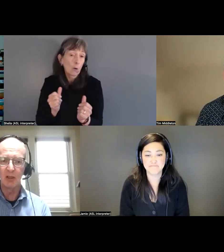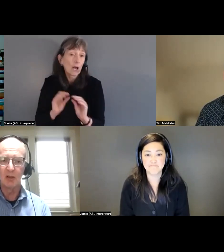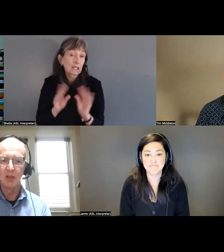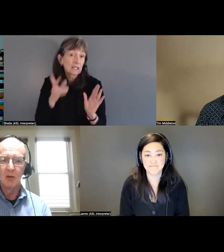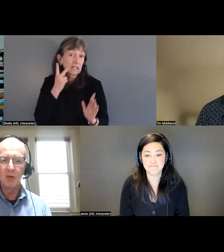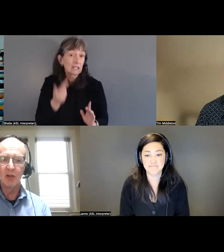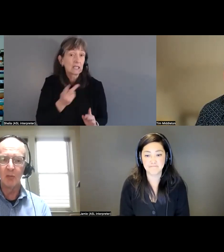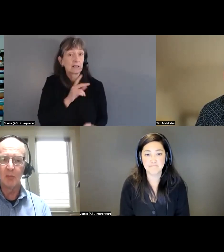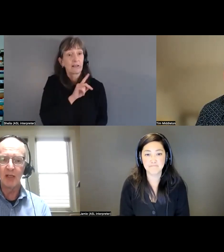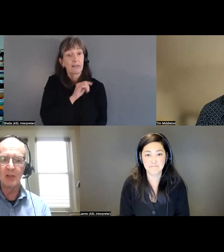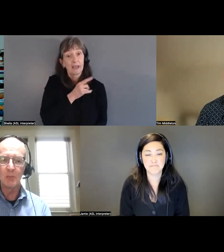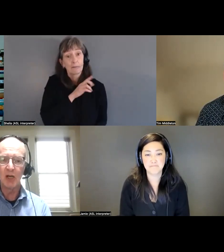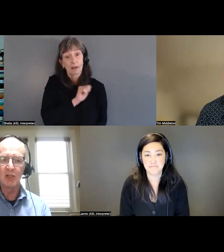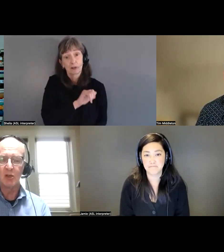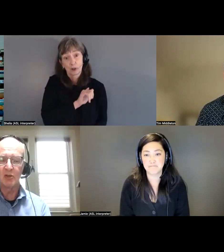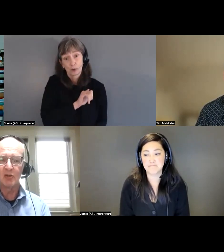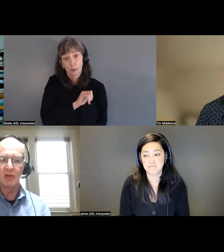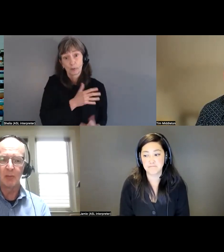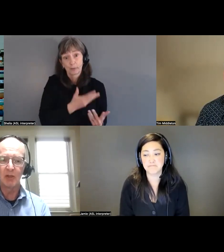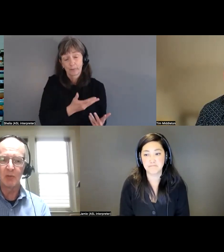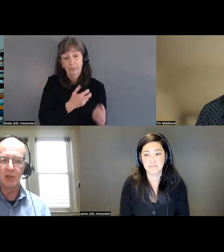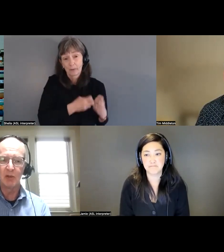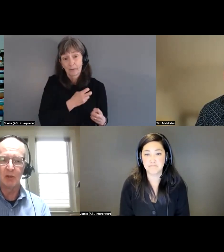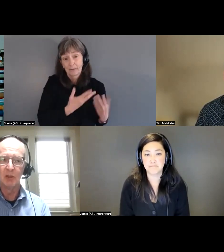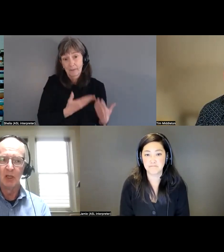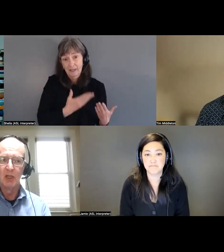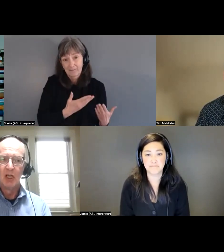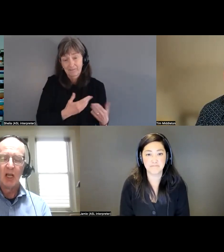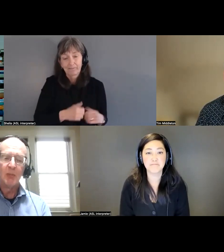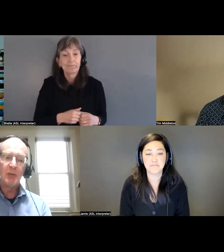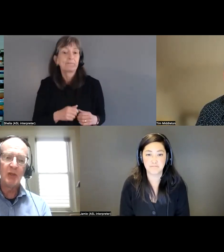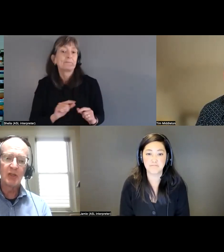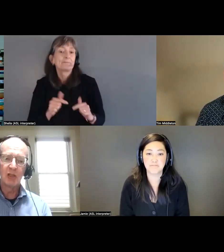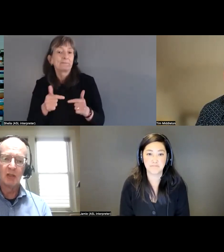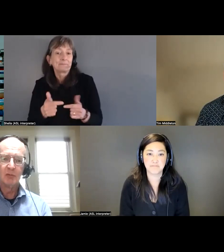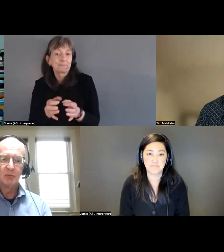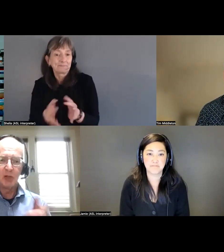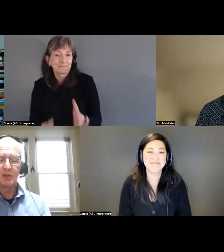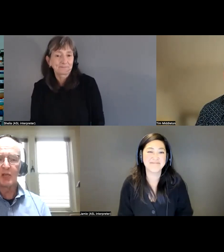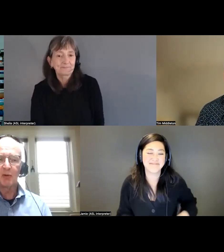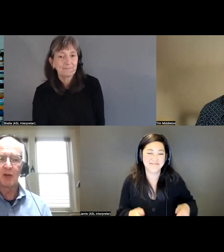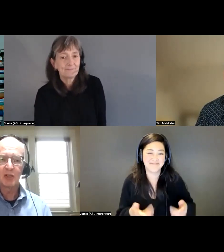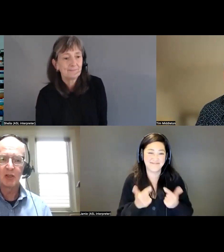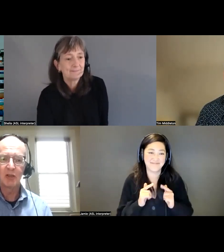that we don't make as much use of them as we do. And maybe just to you as a professional,